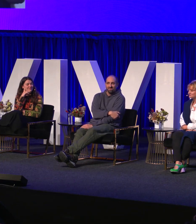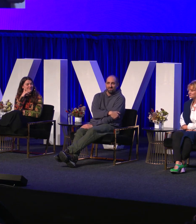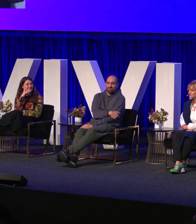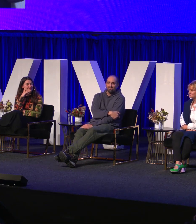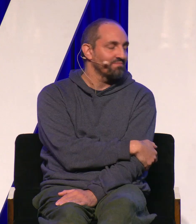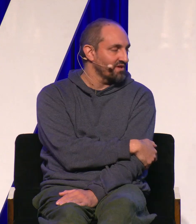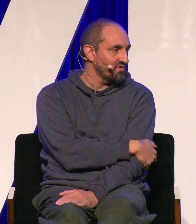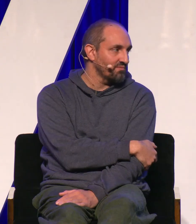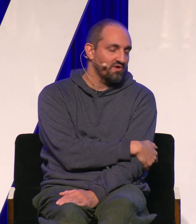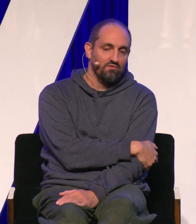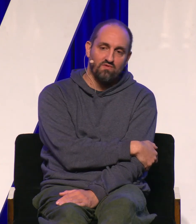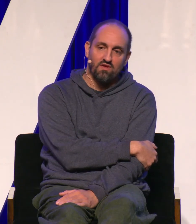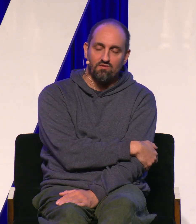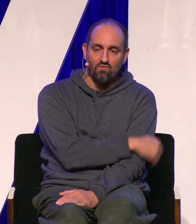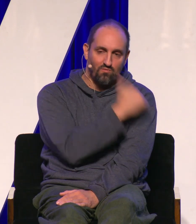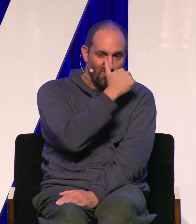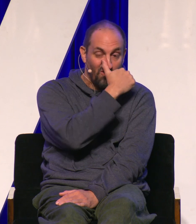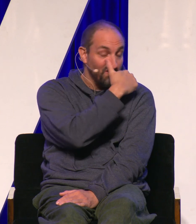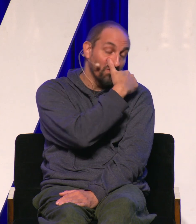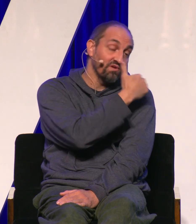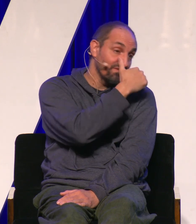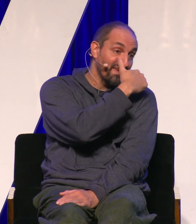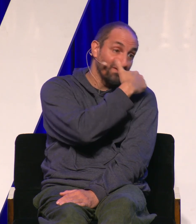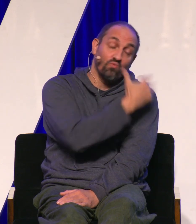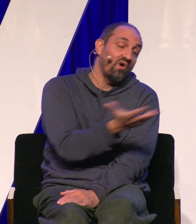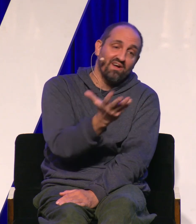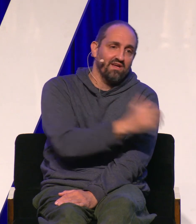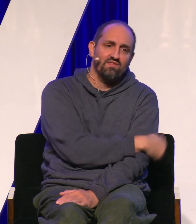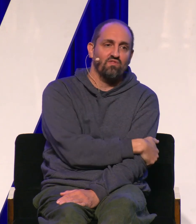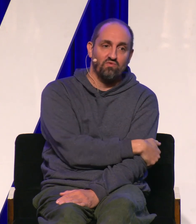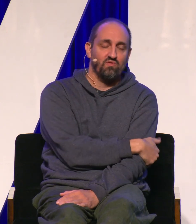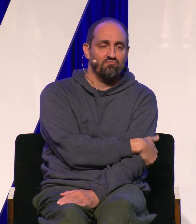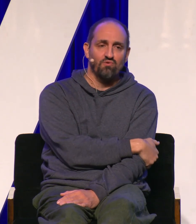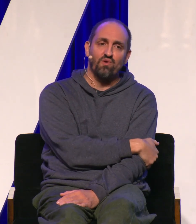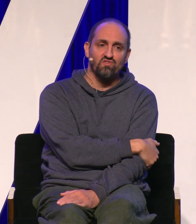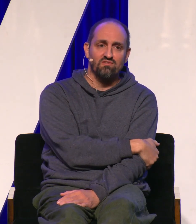You know, because sometimes or who you want to offend and why. I think those are the real questions.